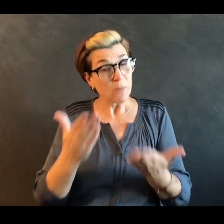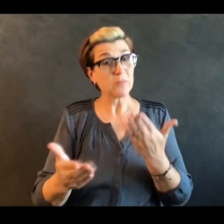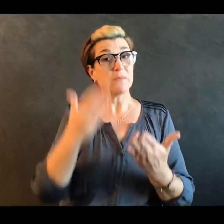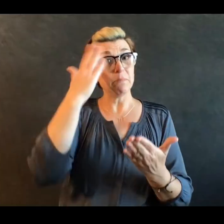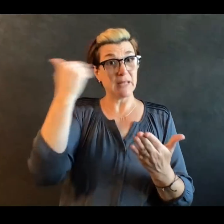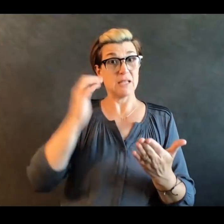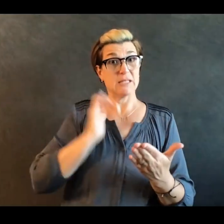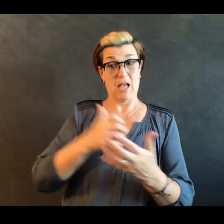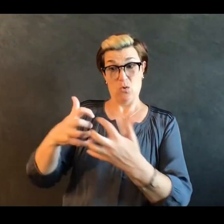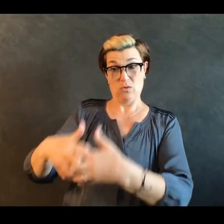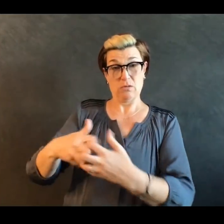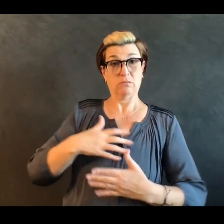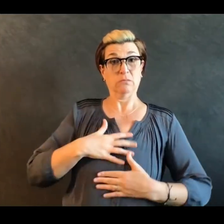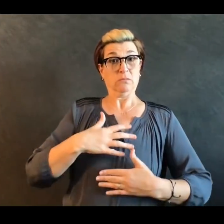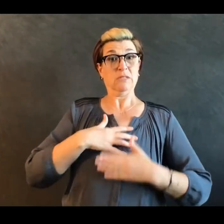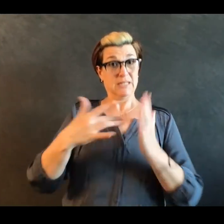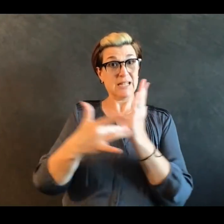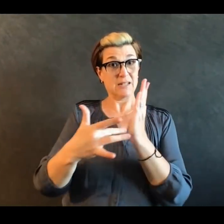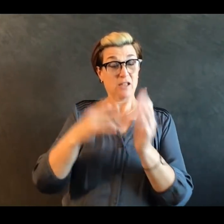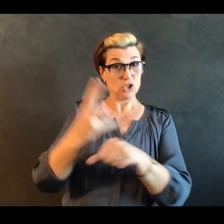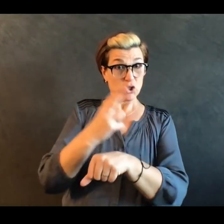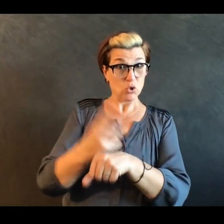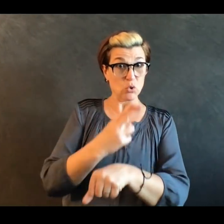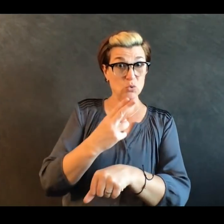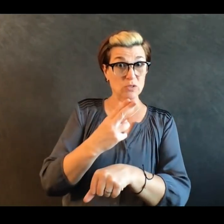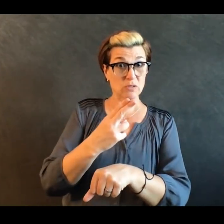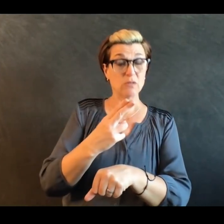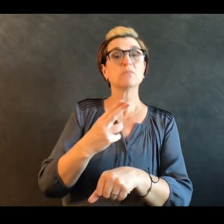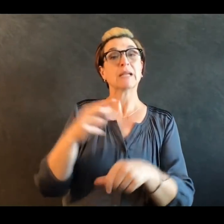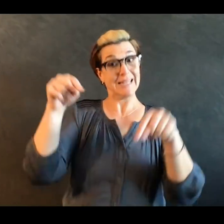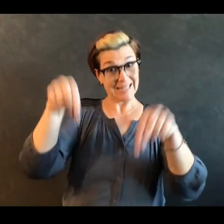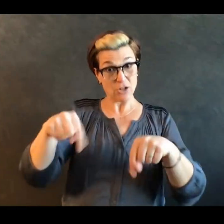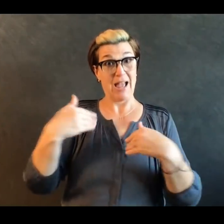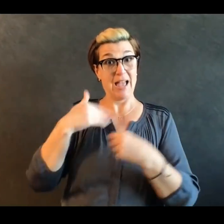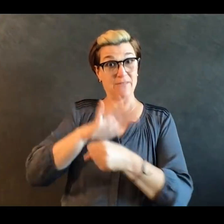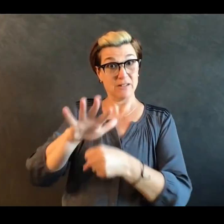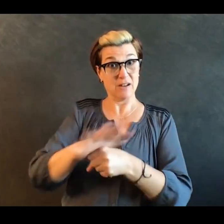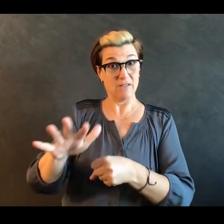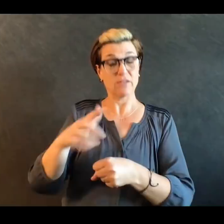lives at the same time I'm inspired by the American people who continue social